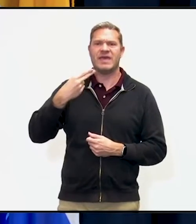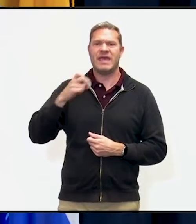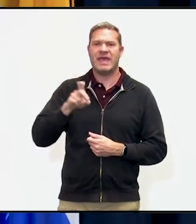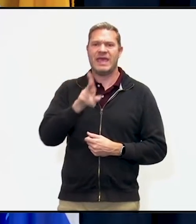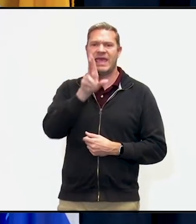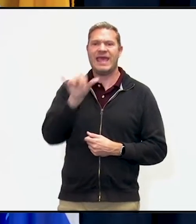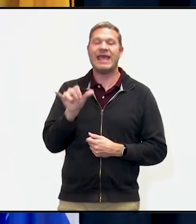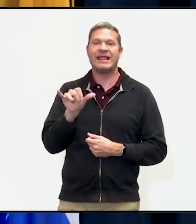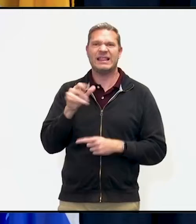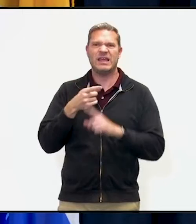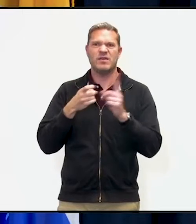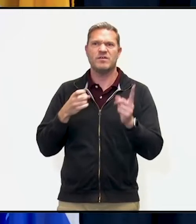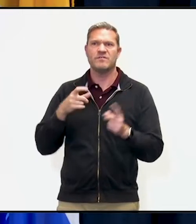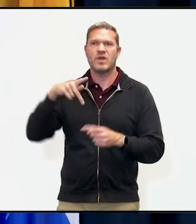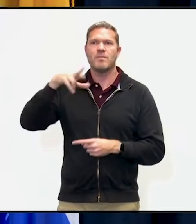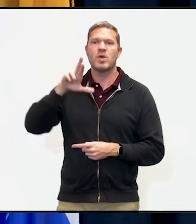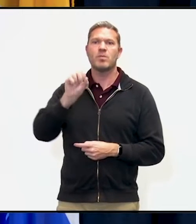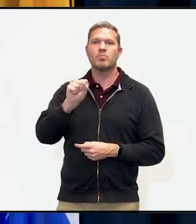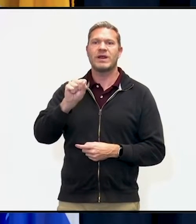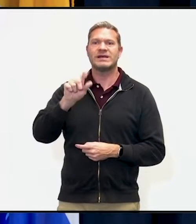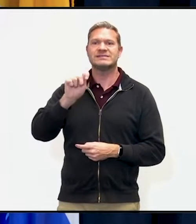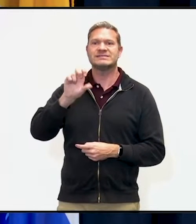Hayley will you please unmute yourself and ask your question.